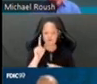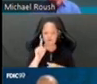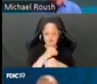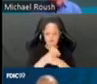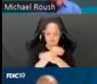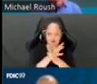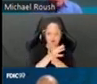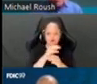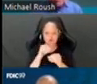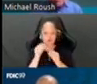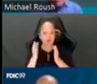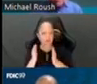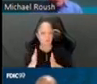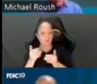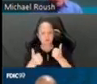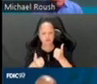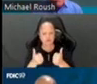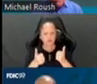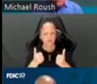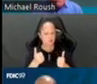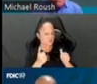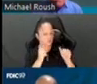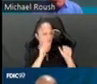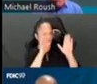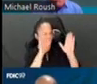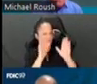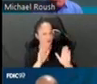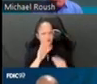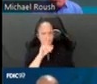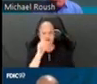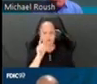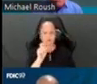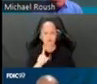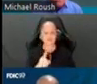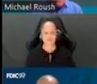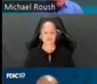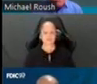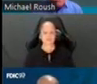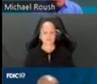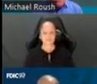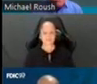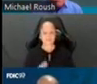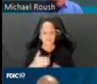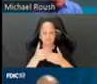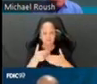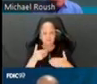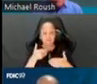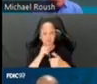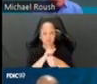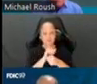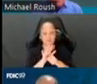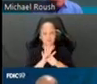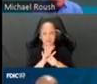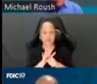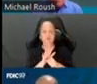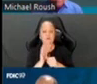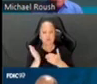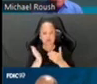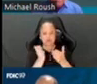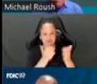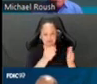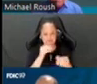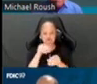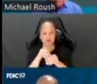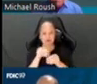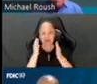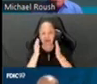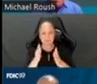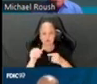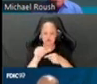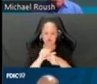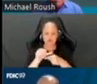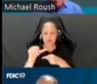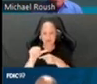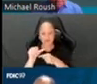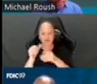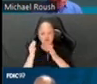Kenneth Worthey>> That's a wonderful question. Pre-pandemic we did deliver in-person workshops.